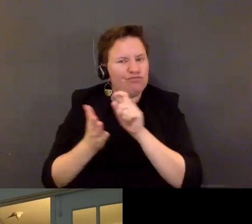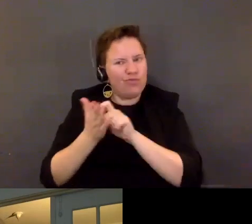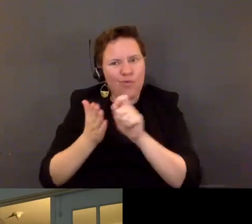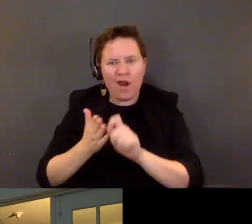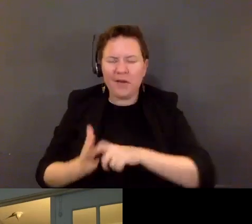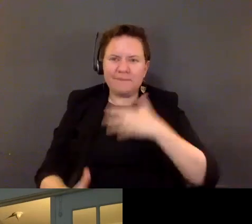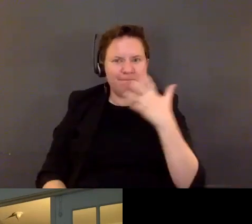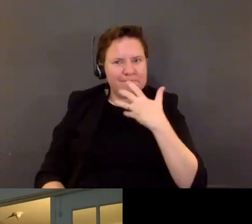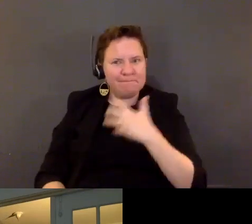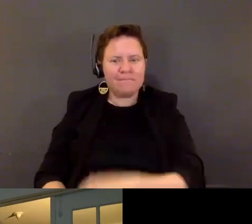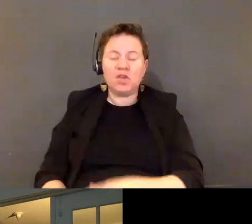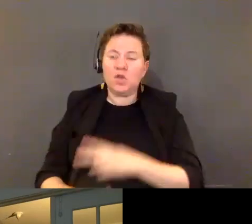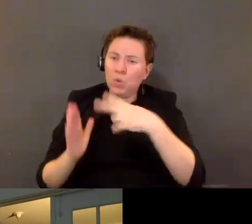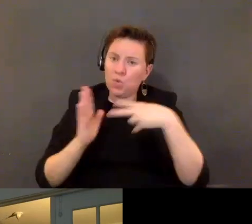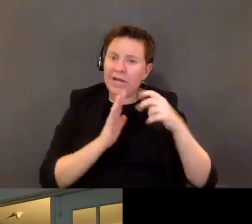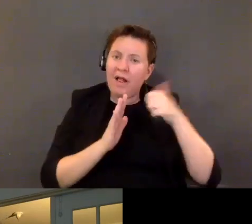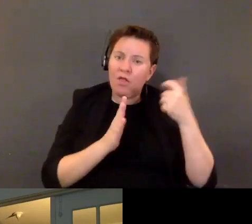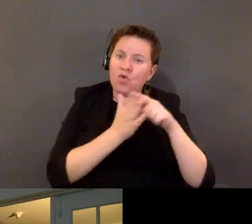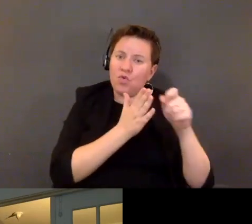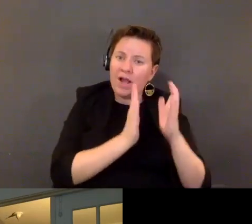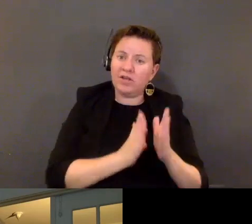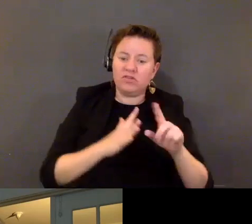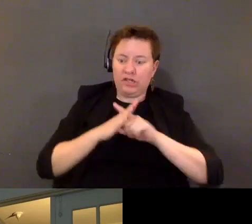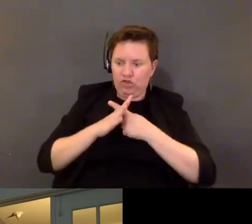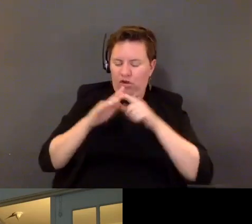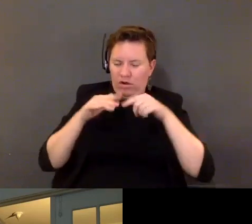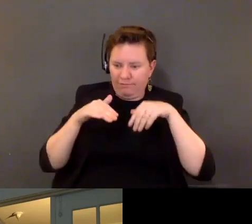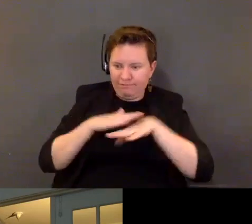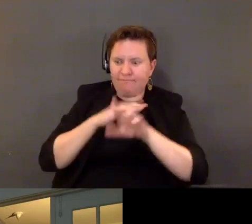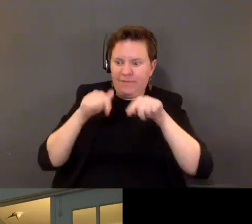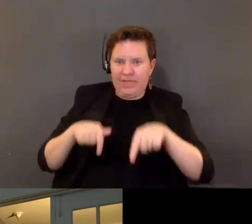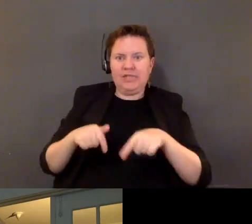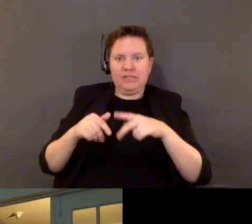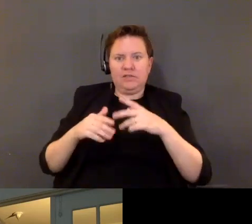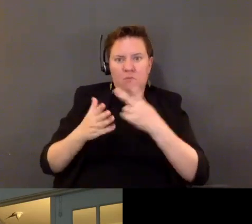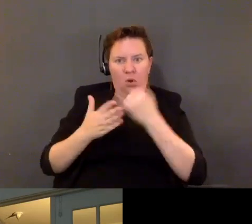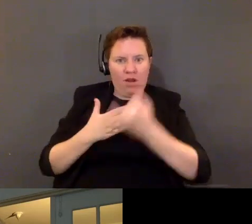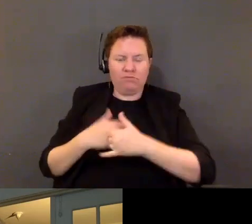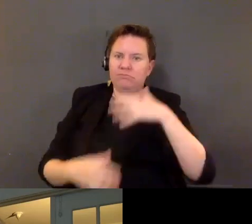reading other writers ever since i stepped into this arena has been astonishingly amazing i